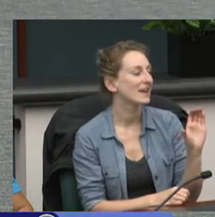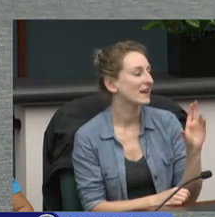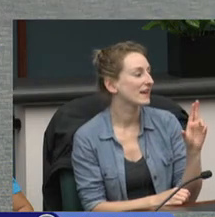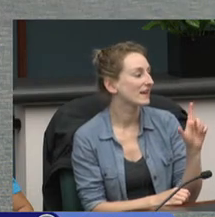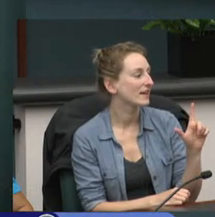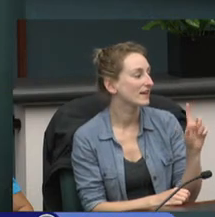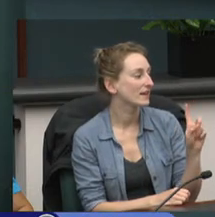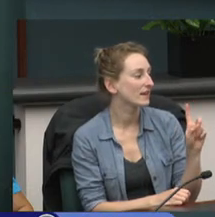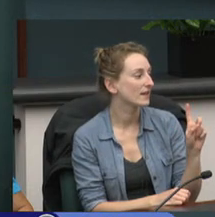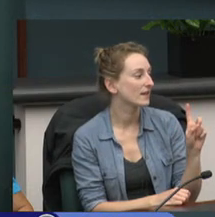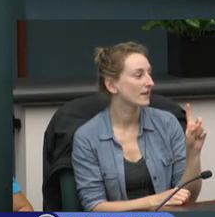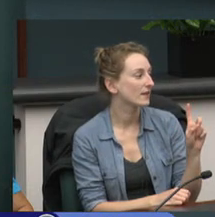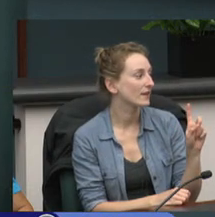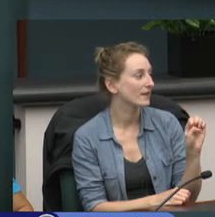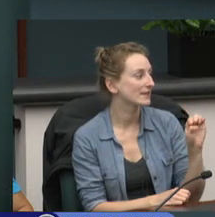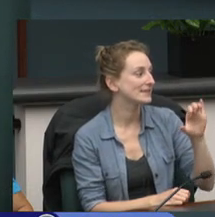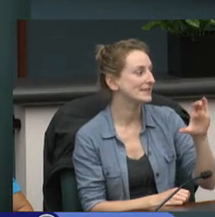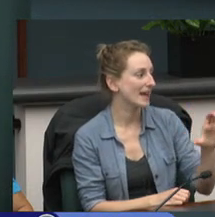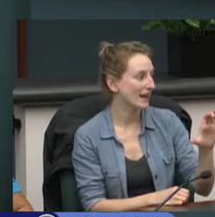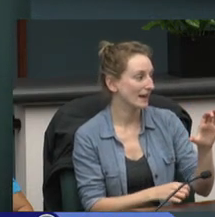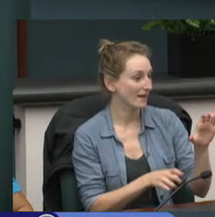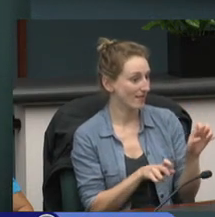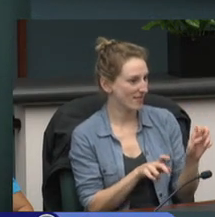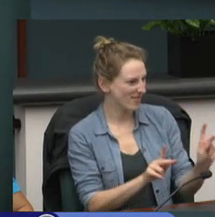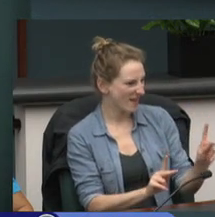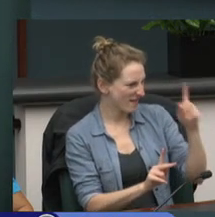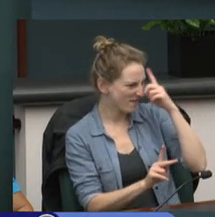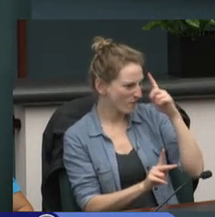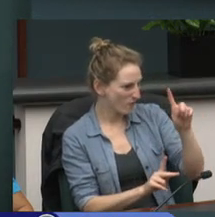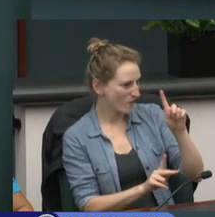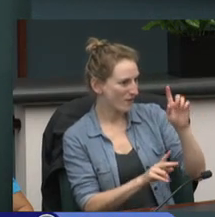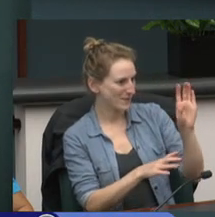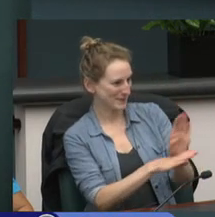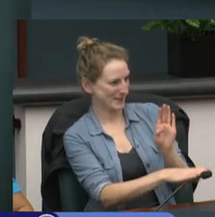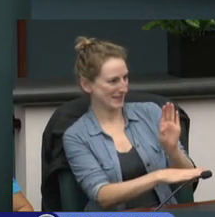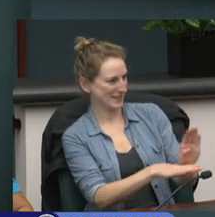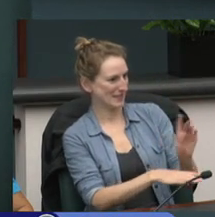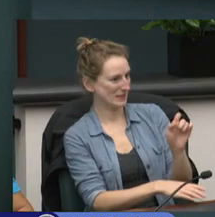the sacs are allowed why would that be necessary we always talk about